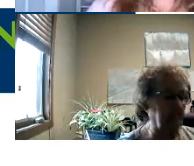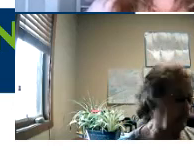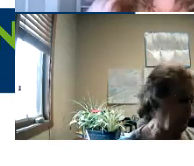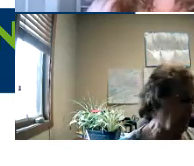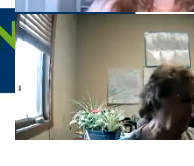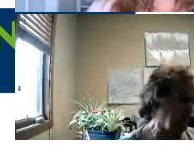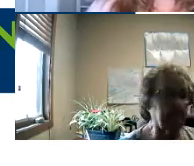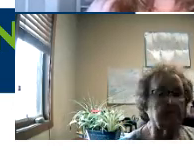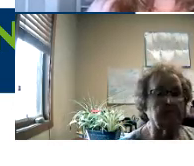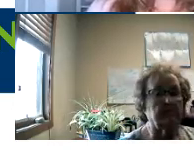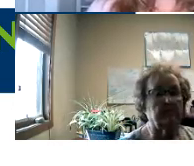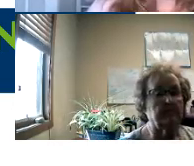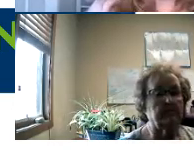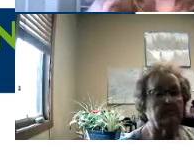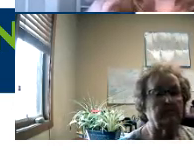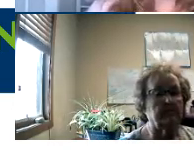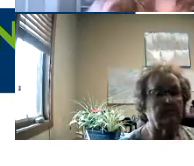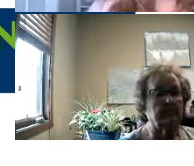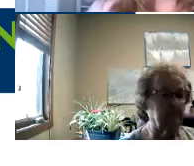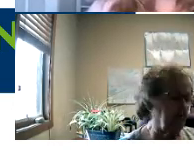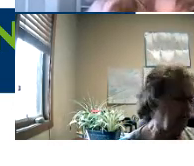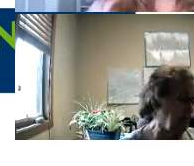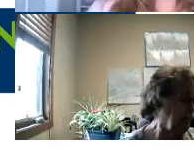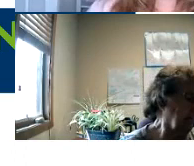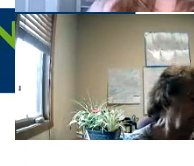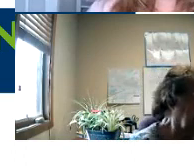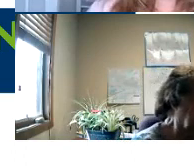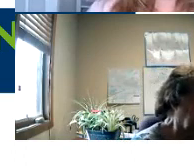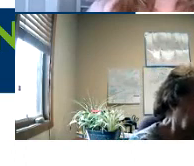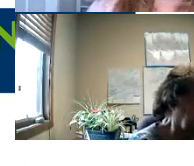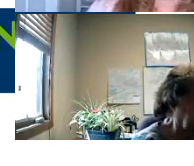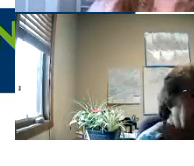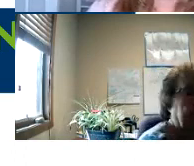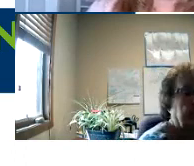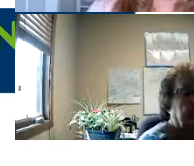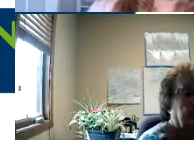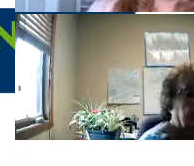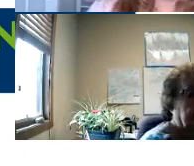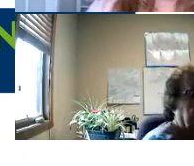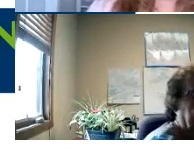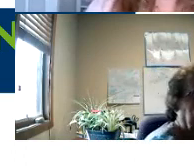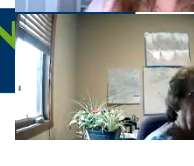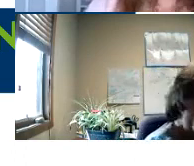and health care information, so those are some of the regulations, and as a license Holder you are